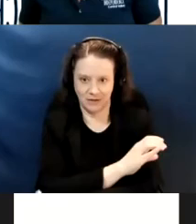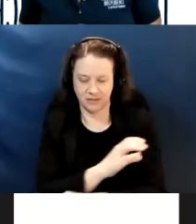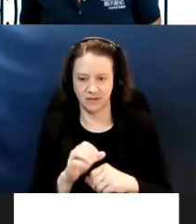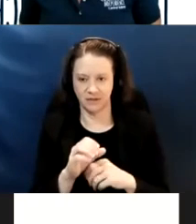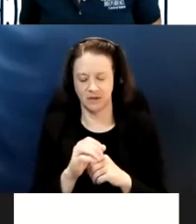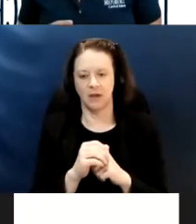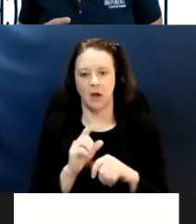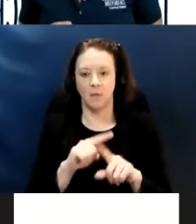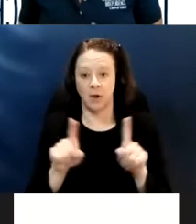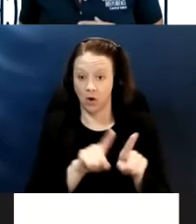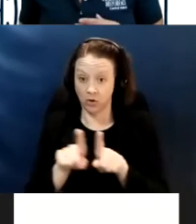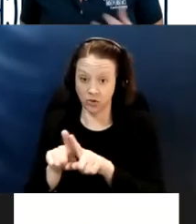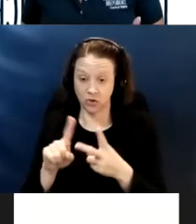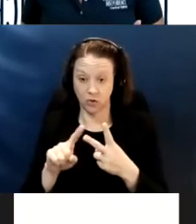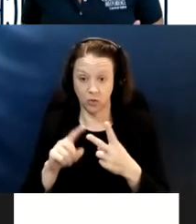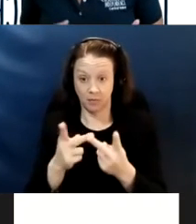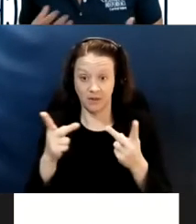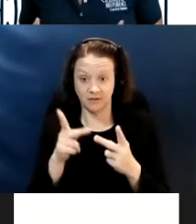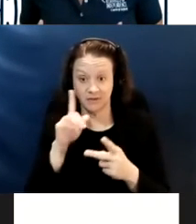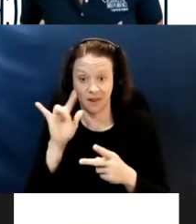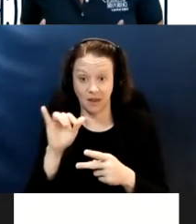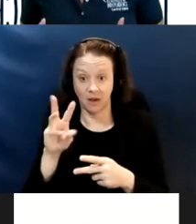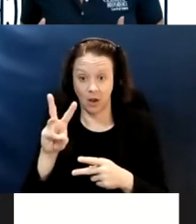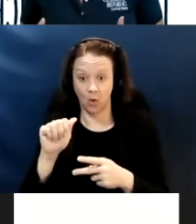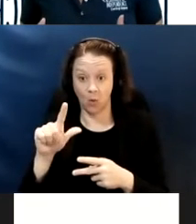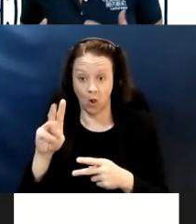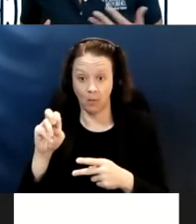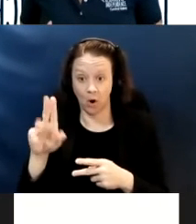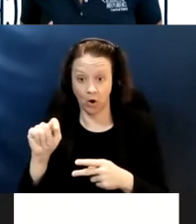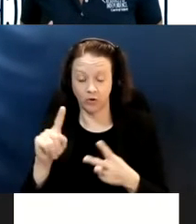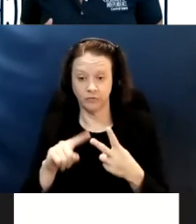but also places like Walmart, Walgreens, CVS,